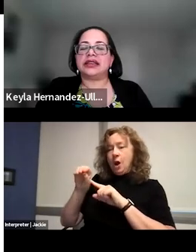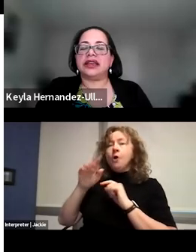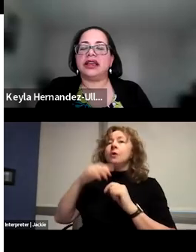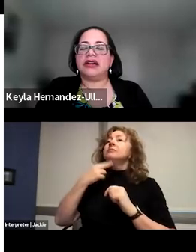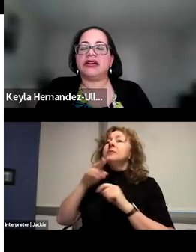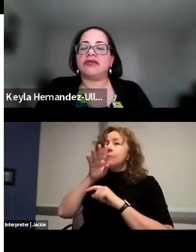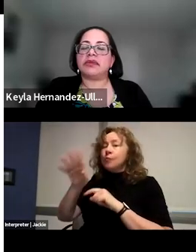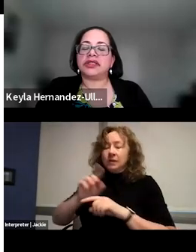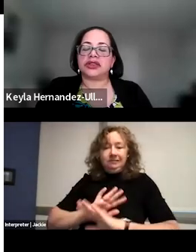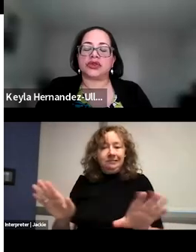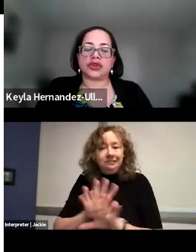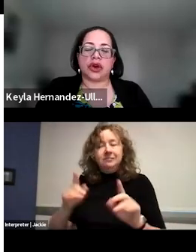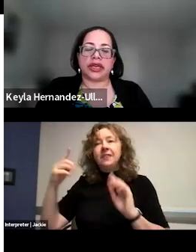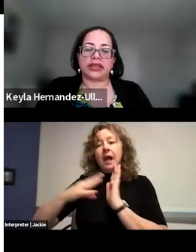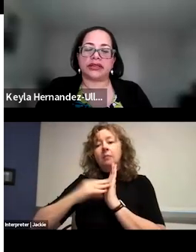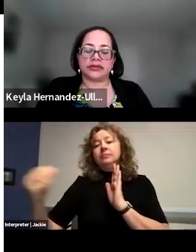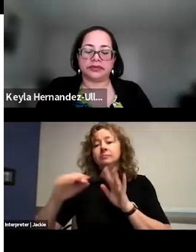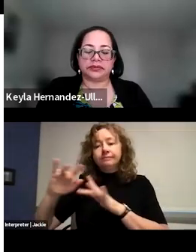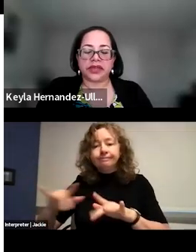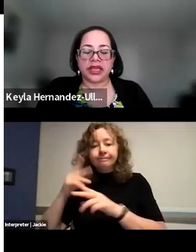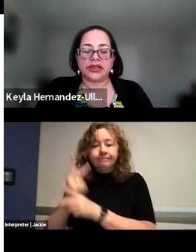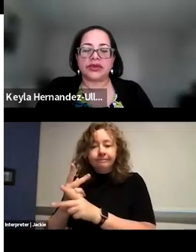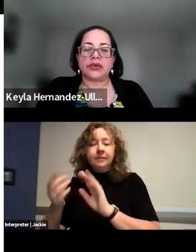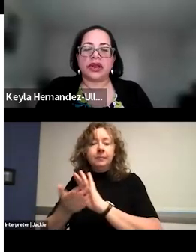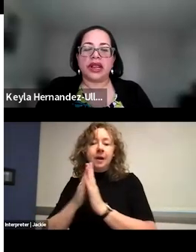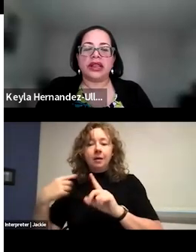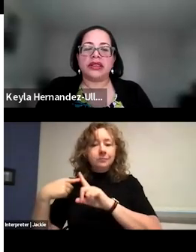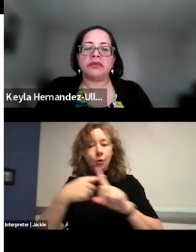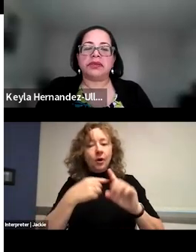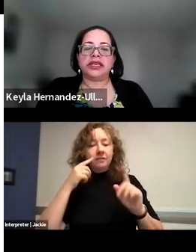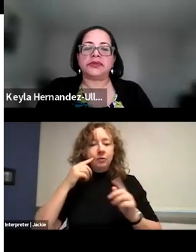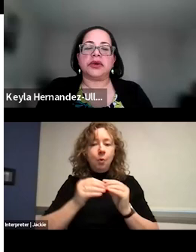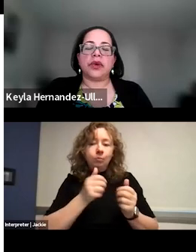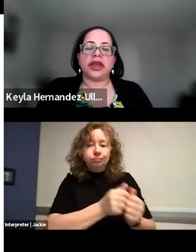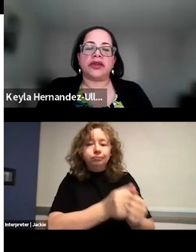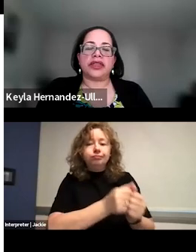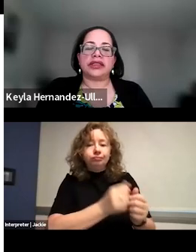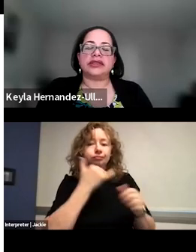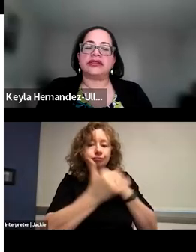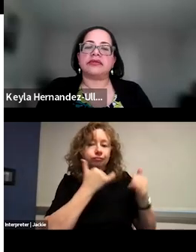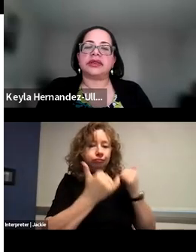Keyla Hernandez-Ulloa: to trick the identity of potential targets. Keyla Hernandez-Ulloa: So